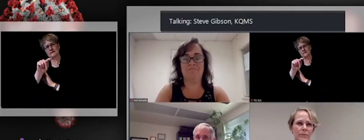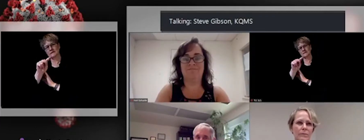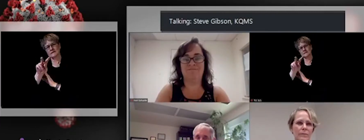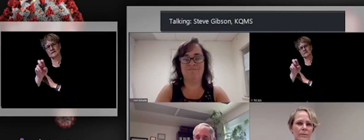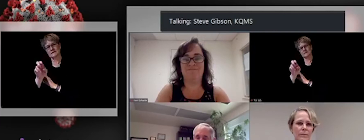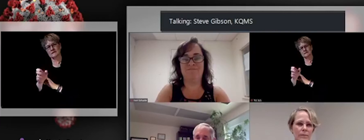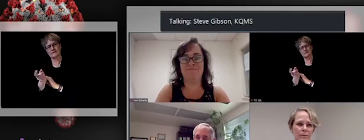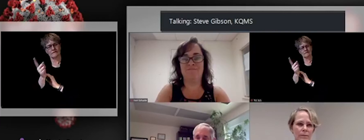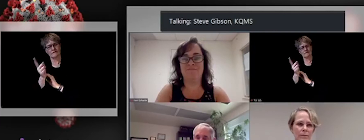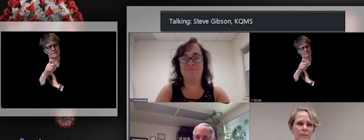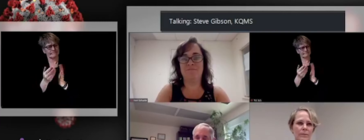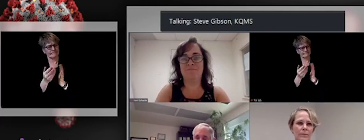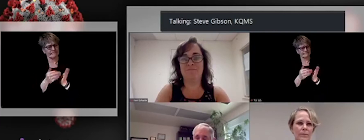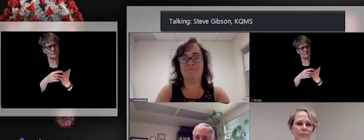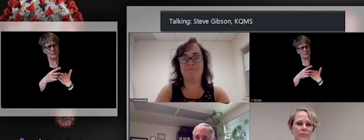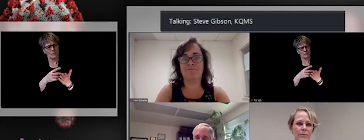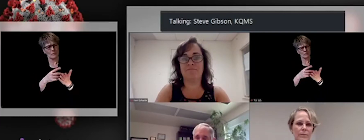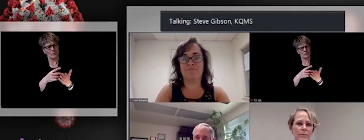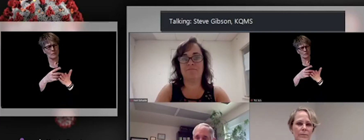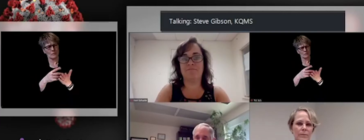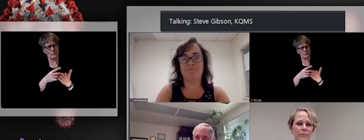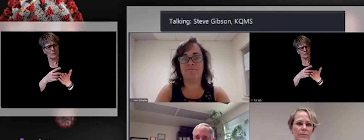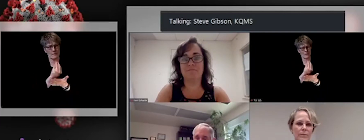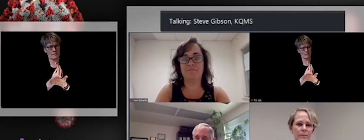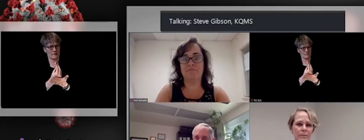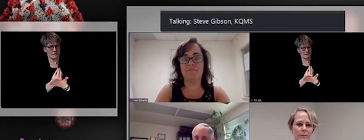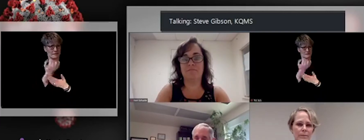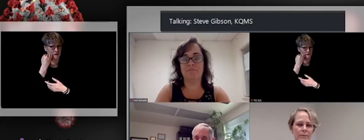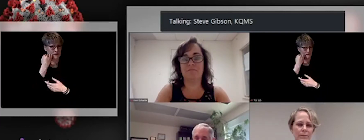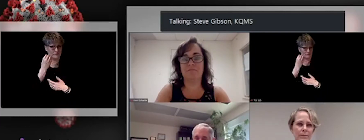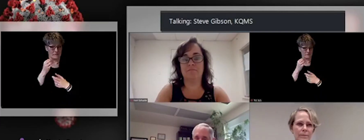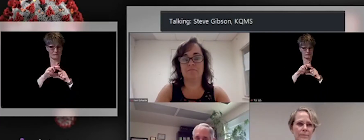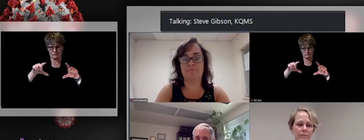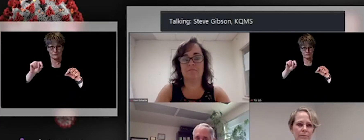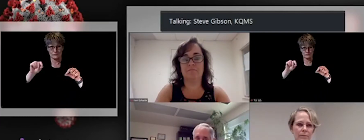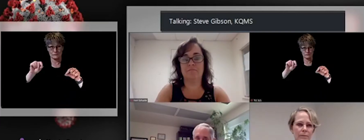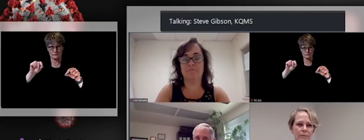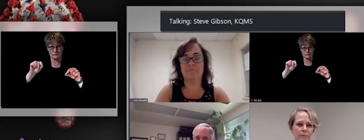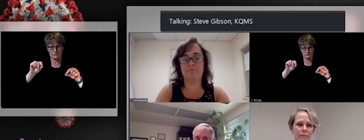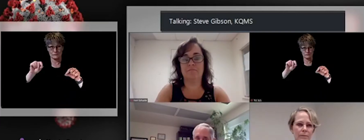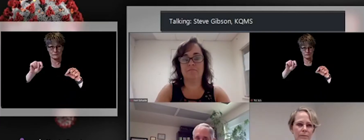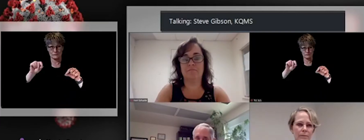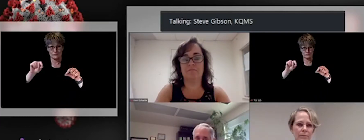a lot of precautions as far as face coverings and so forth, that seems to be overlooked